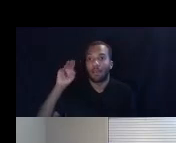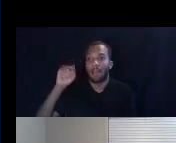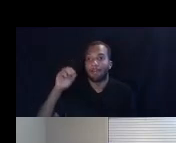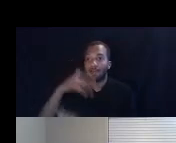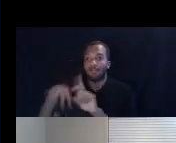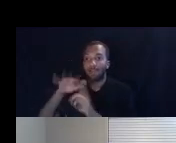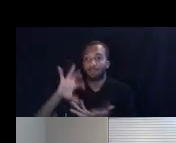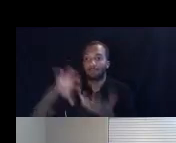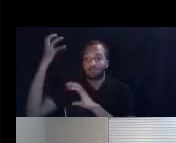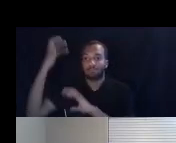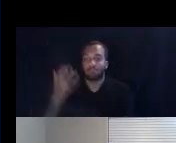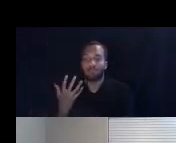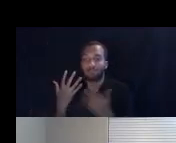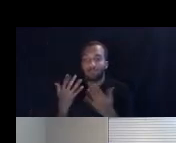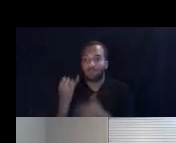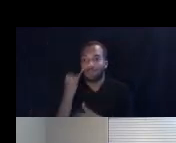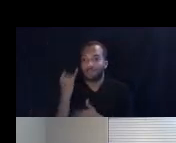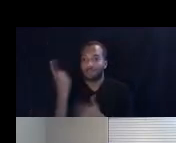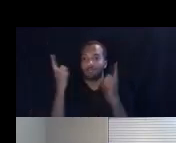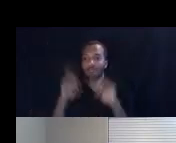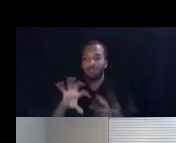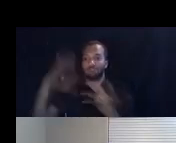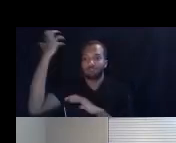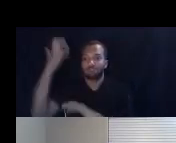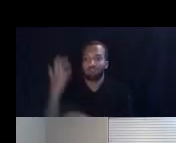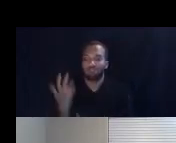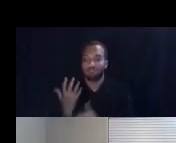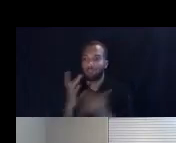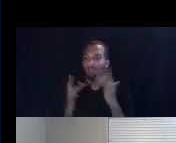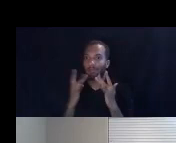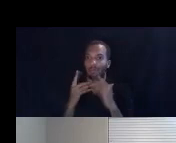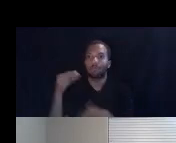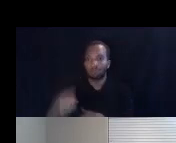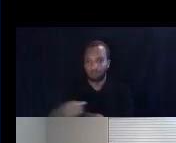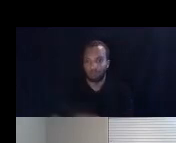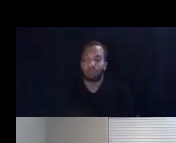And so those new benefits. Also, there's a piece that the Oregon Health Authority